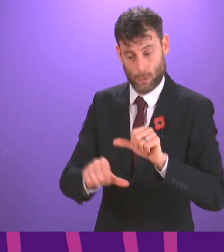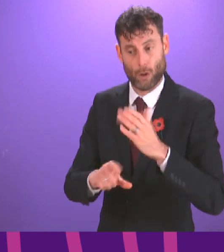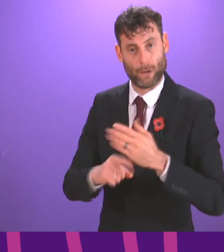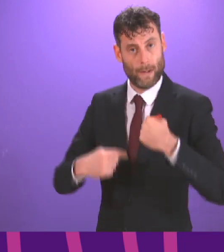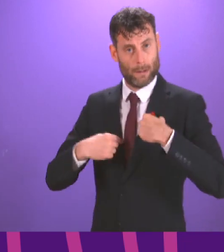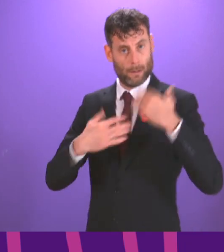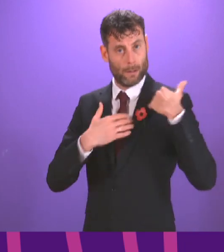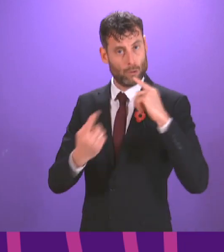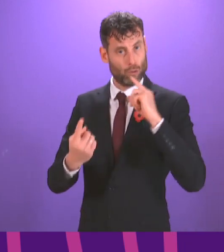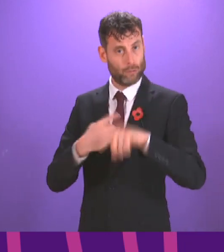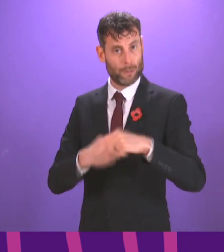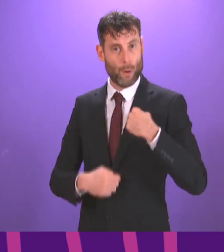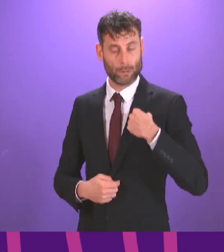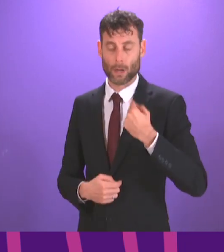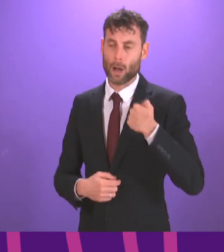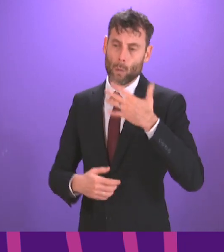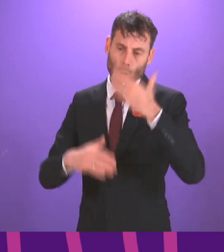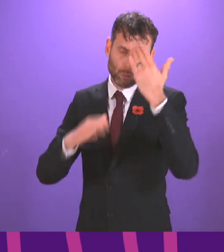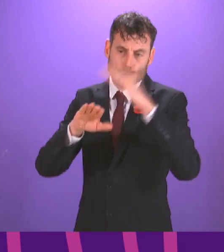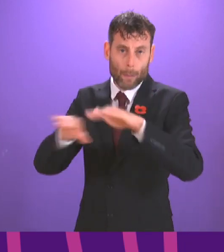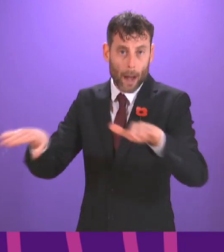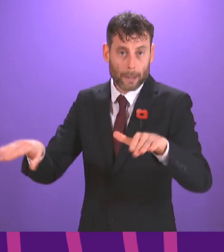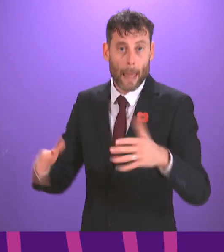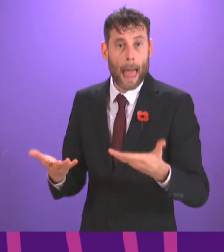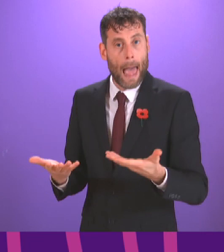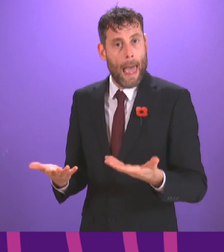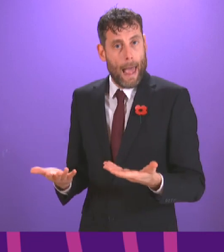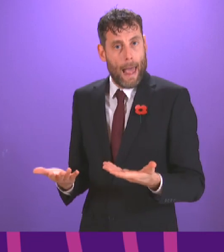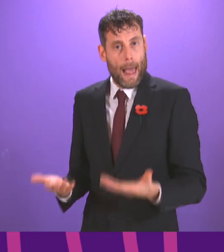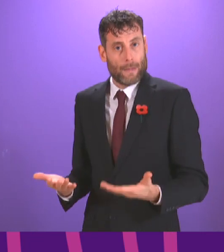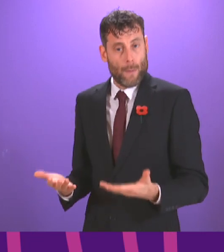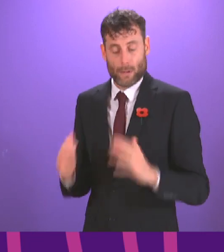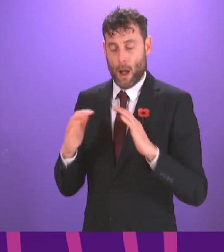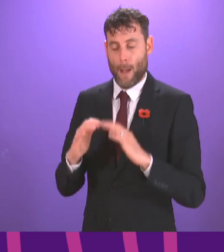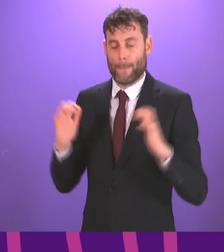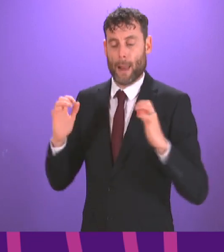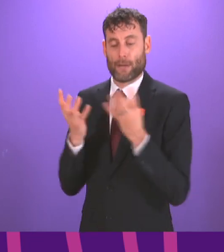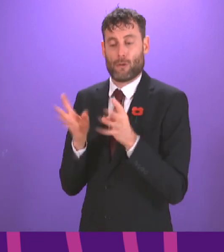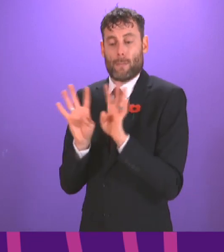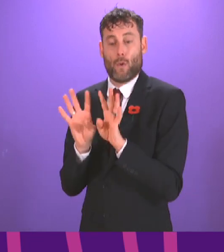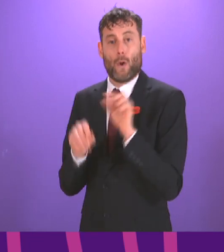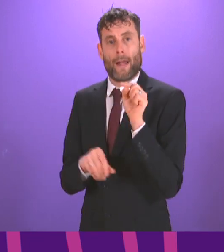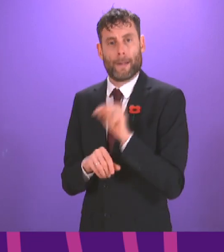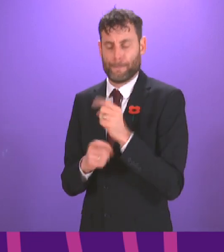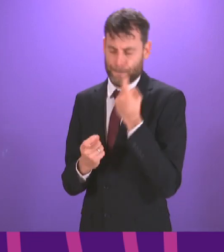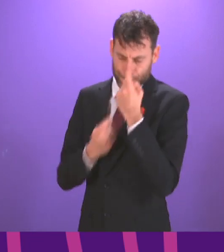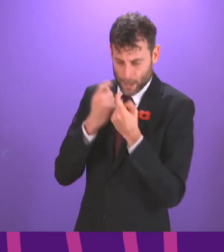I remind all members that, at the moment, the Parliamentary Bureau is leading a specific